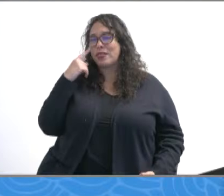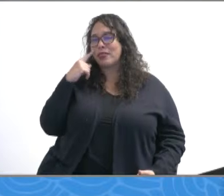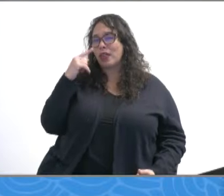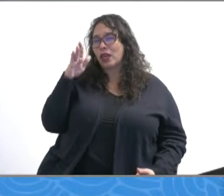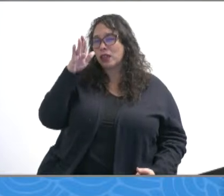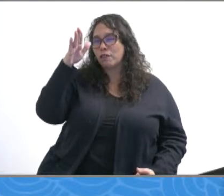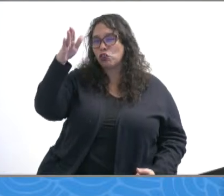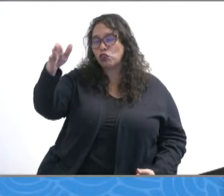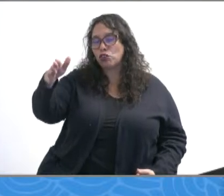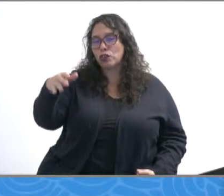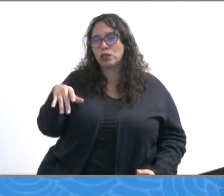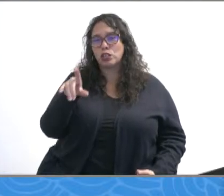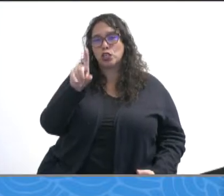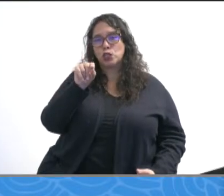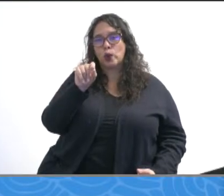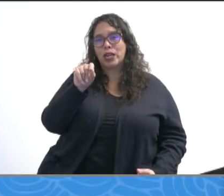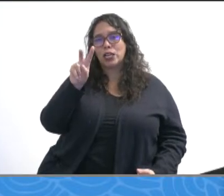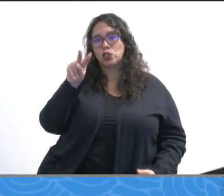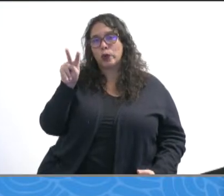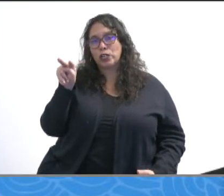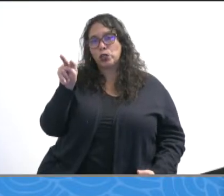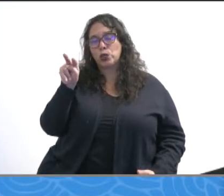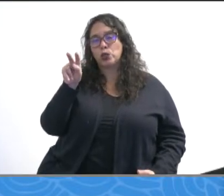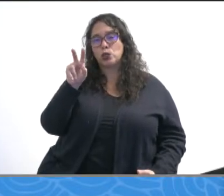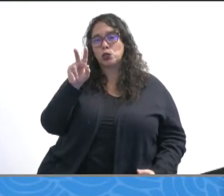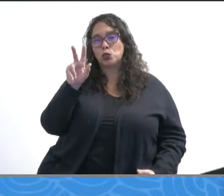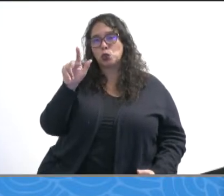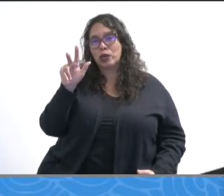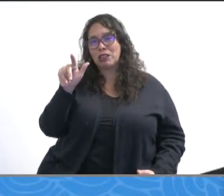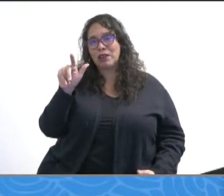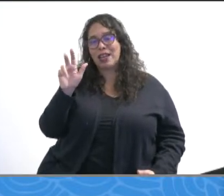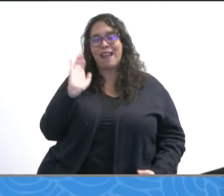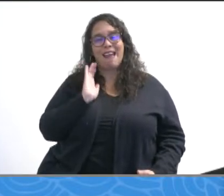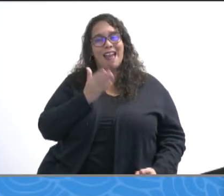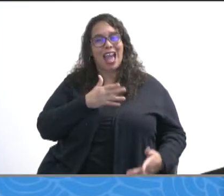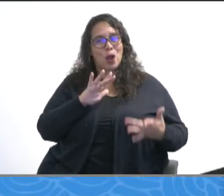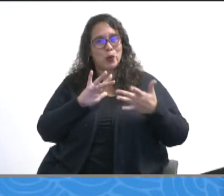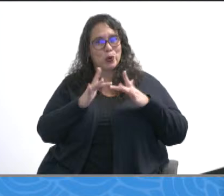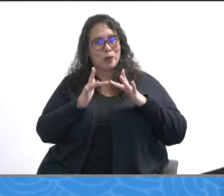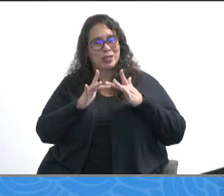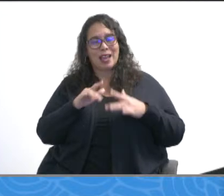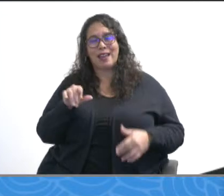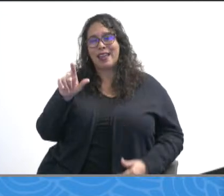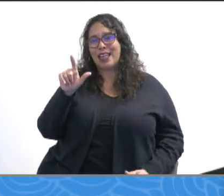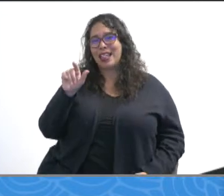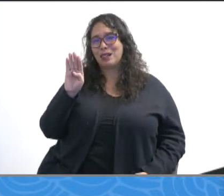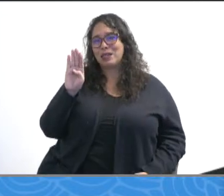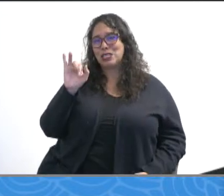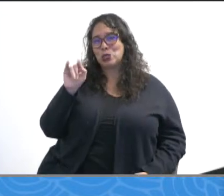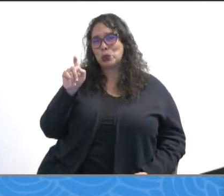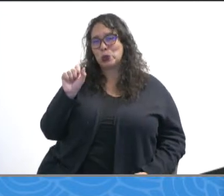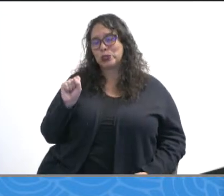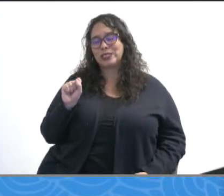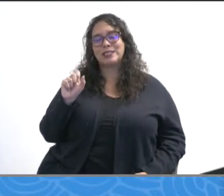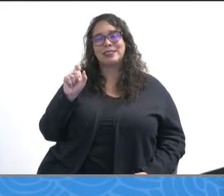and, again, on our website, lbschools.net/lcap, you will find that